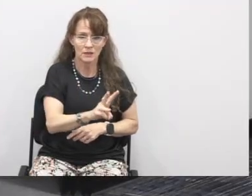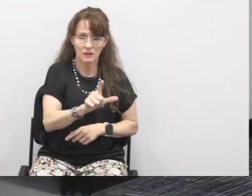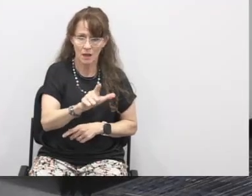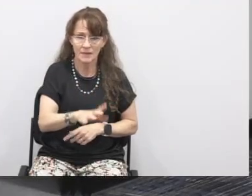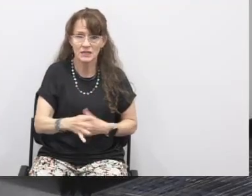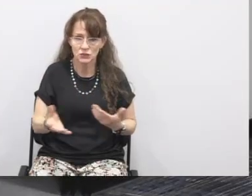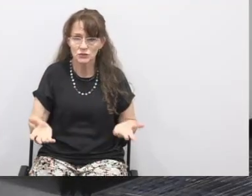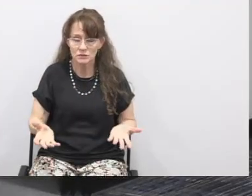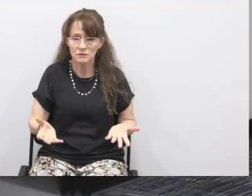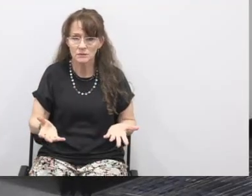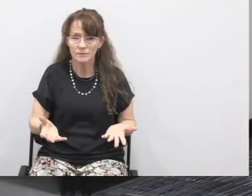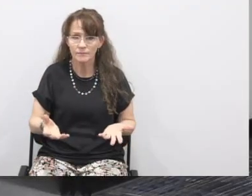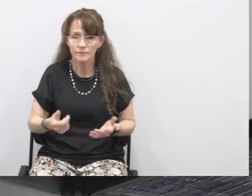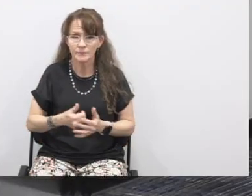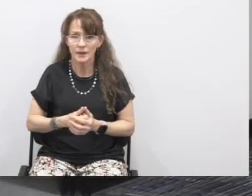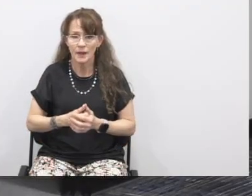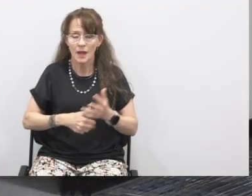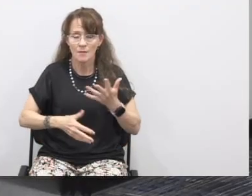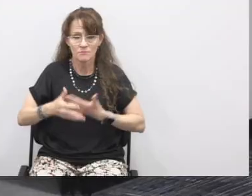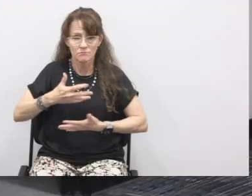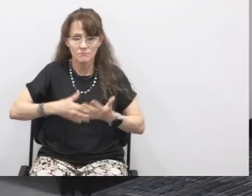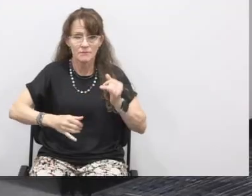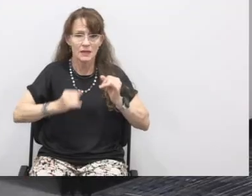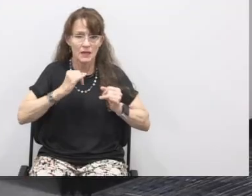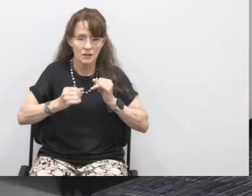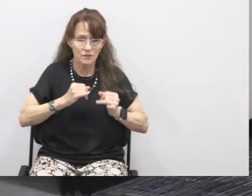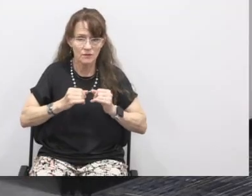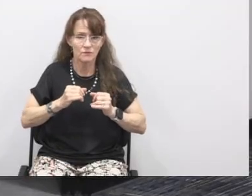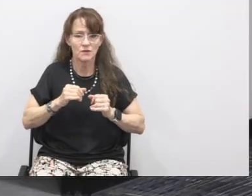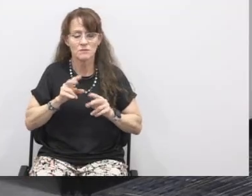Which engaging in further interviews and shadowing and empathy data,